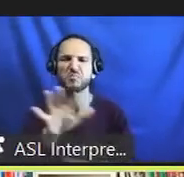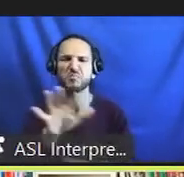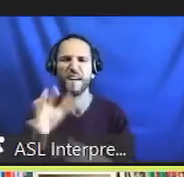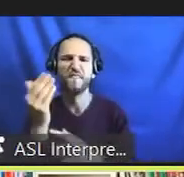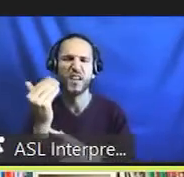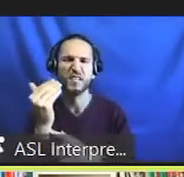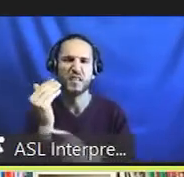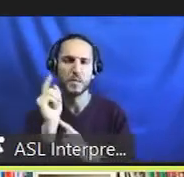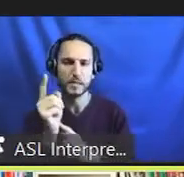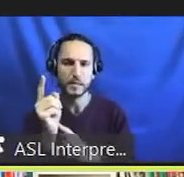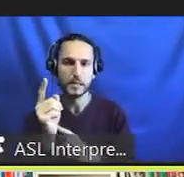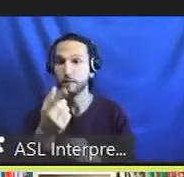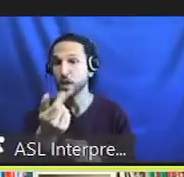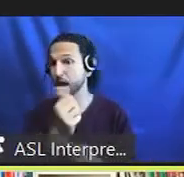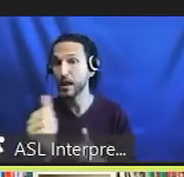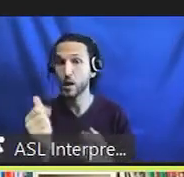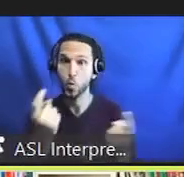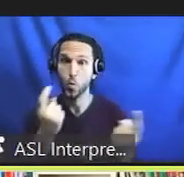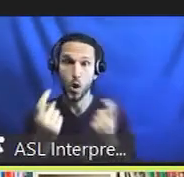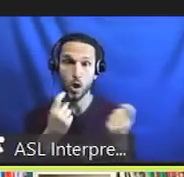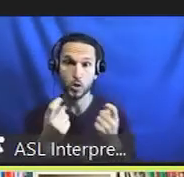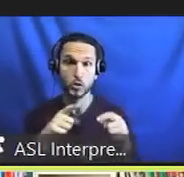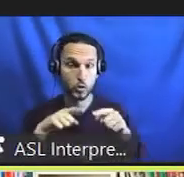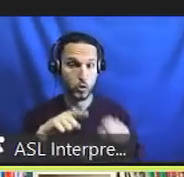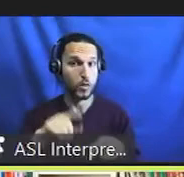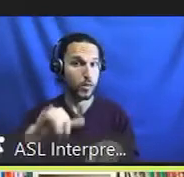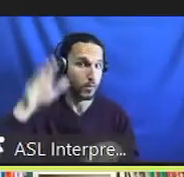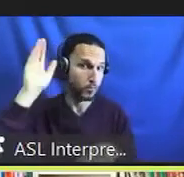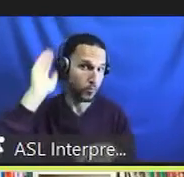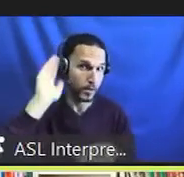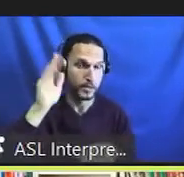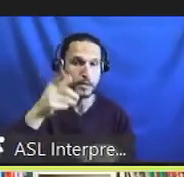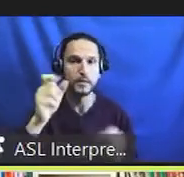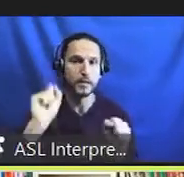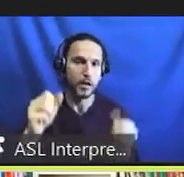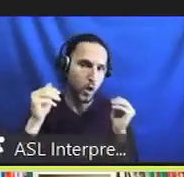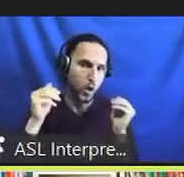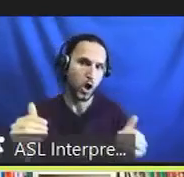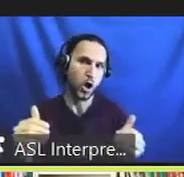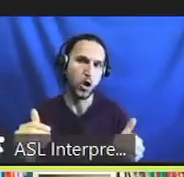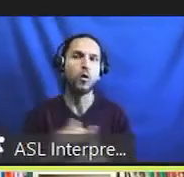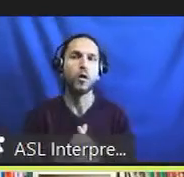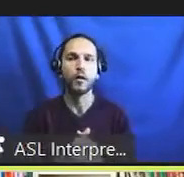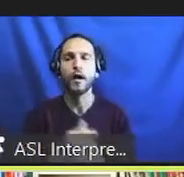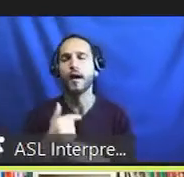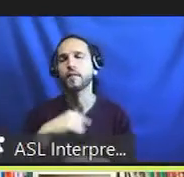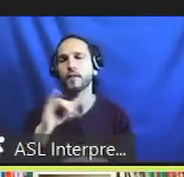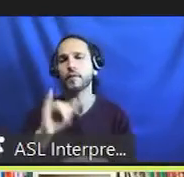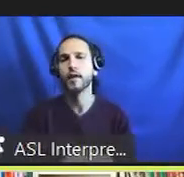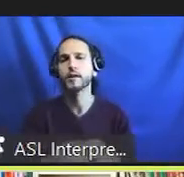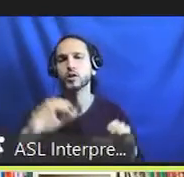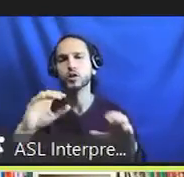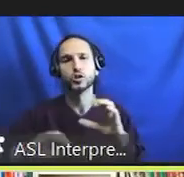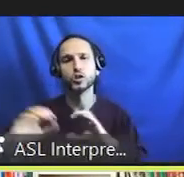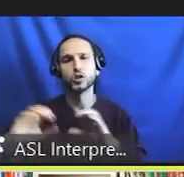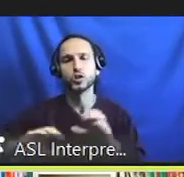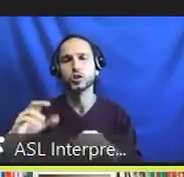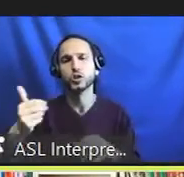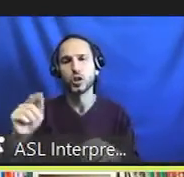And if you have any questions during the presentation, please feel free to ask them. There's the chat box to the side of your screen.